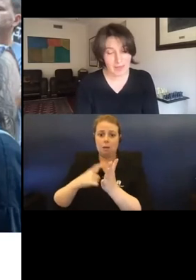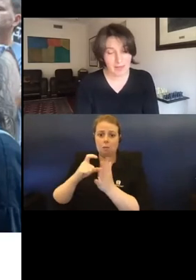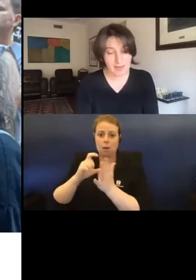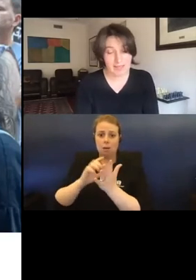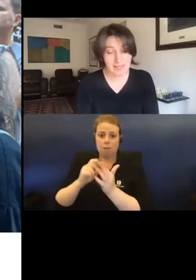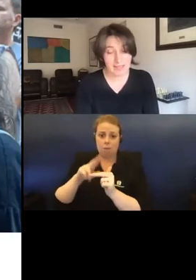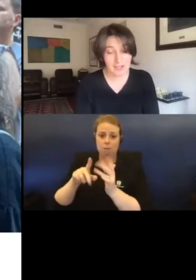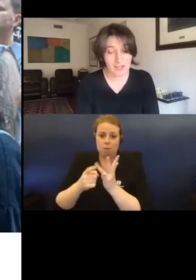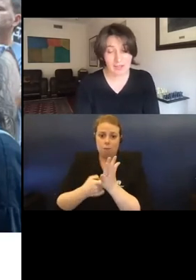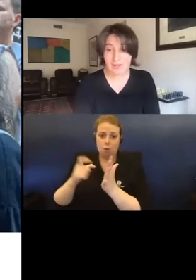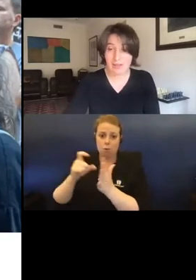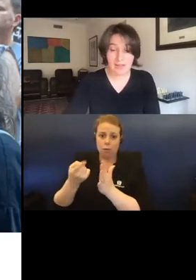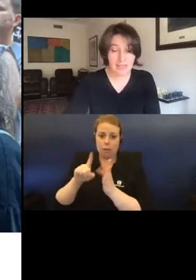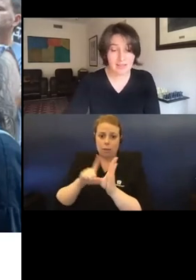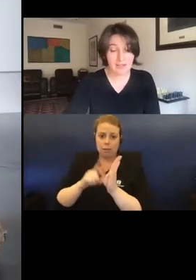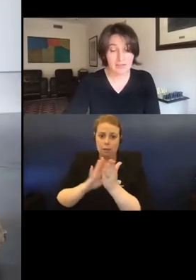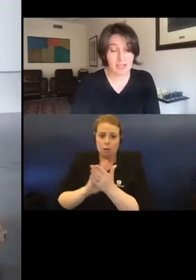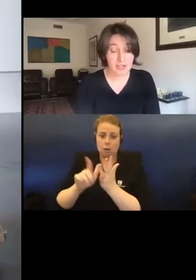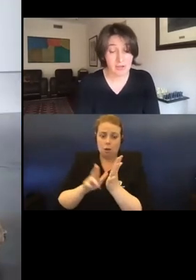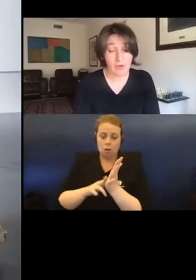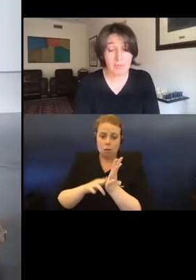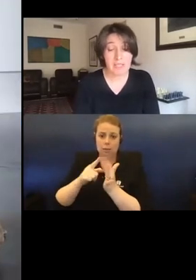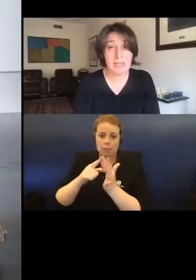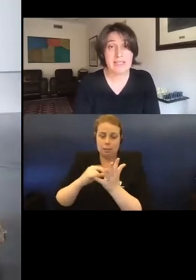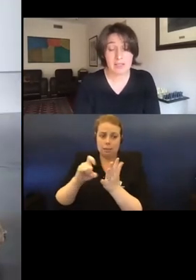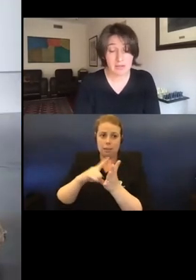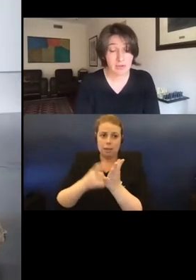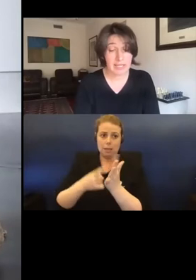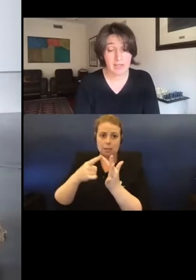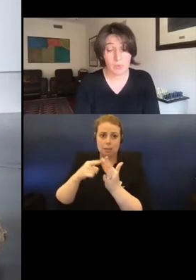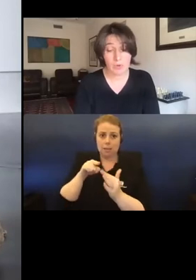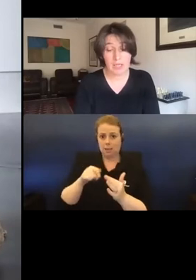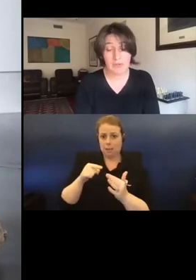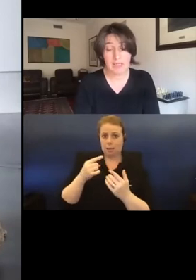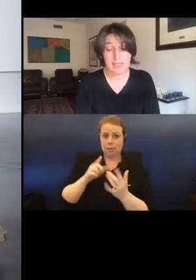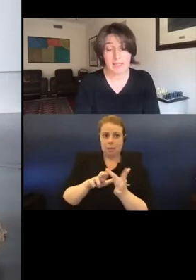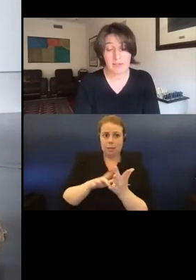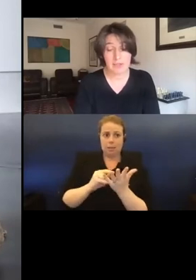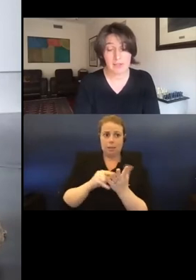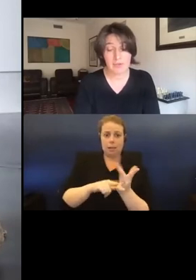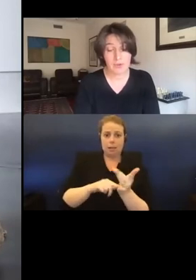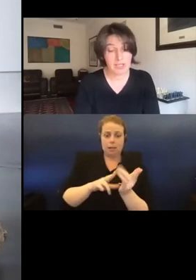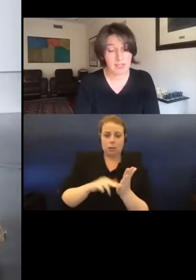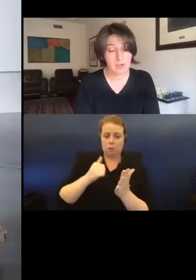the installation is an iteration of my policy triennial work hundred years after 30 years on